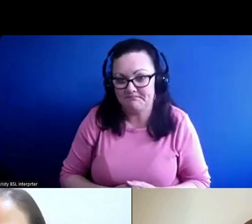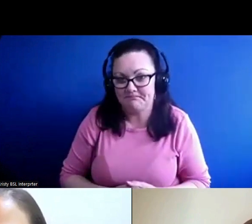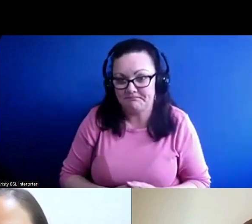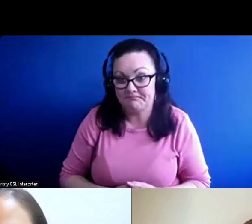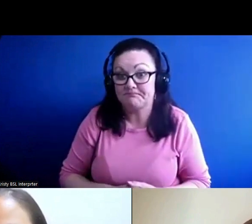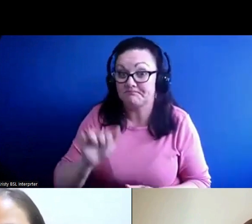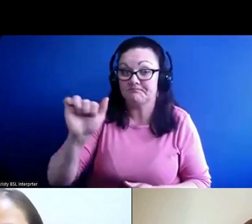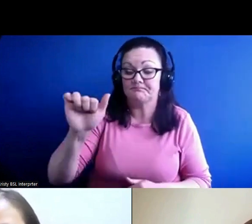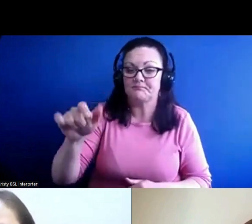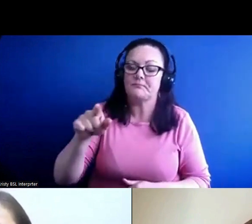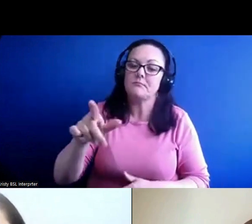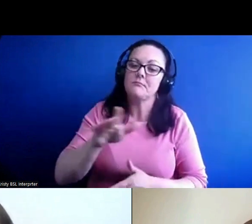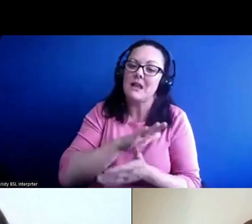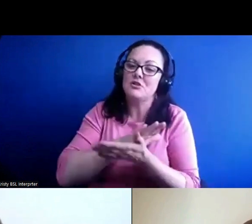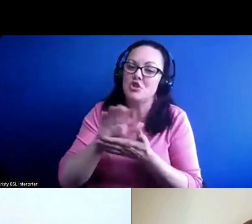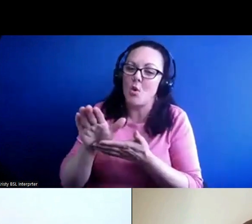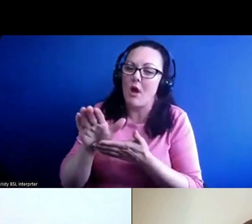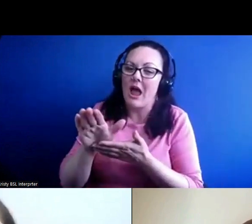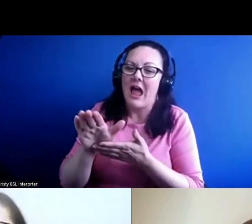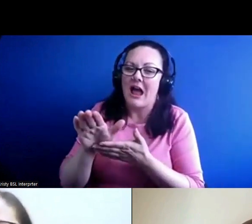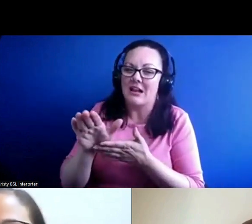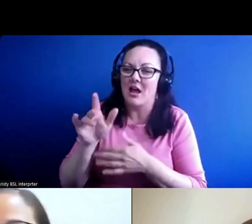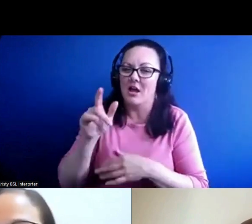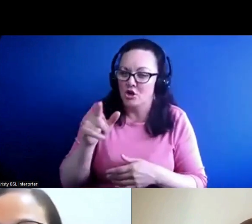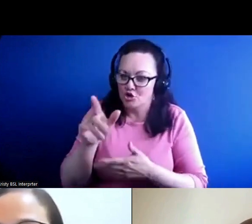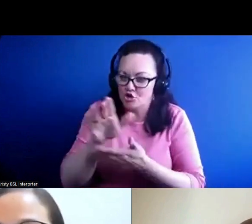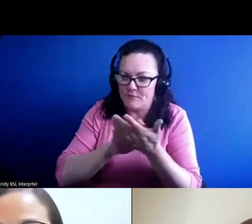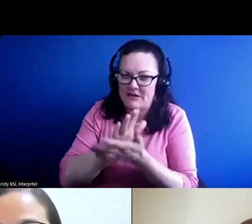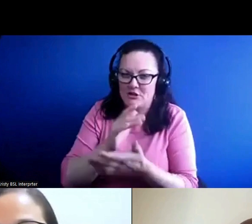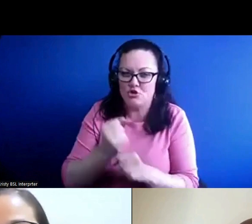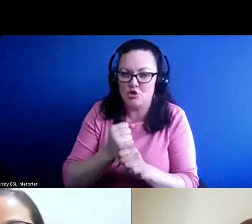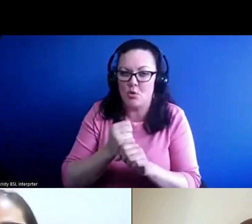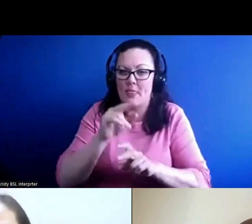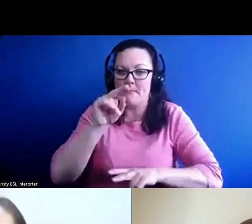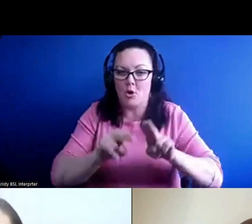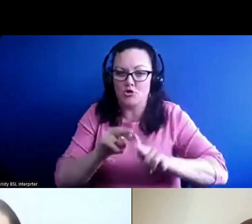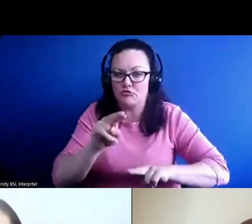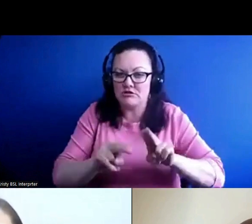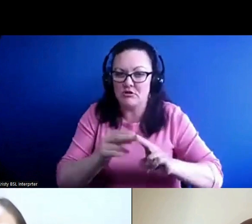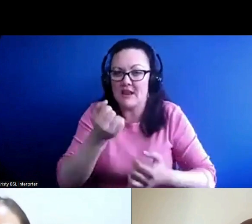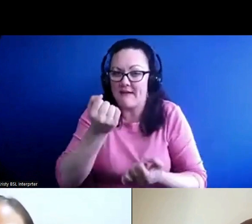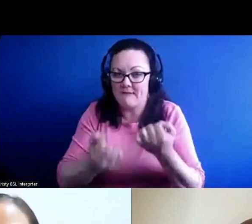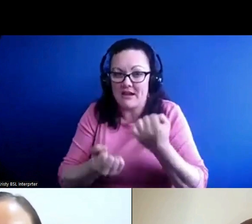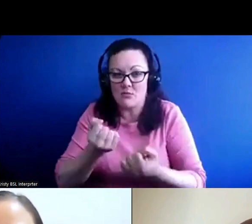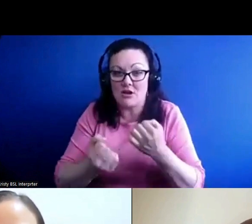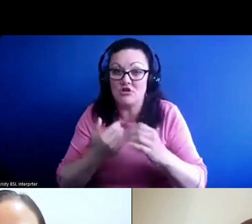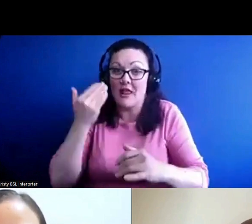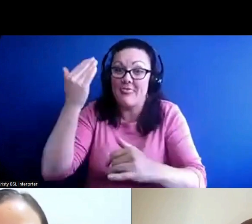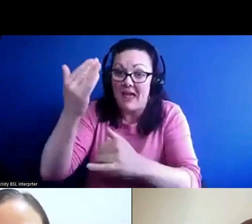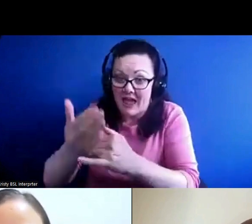you mean you do the monitoring evaluation at the end and you do planning around that toward the end?